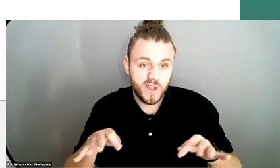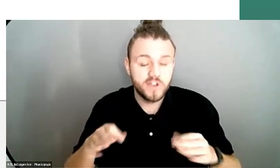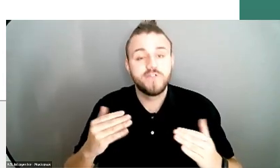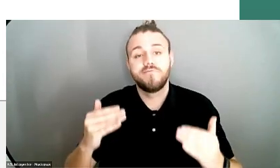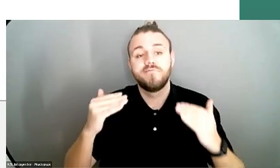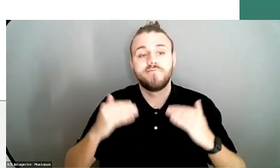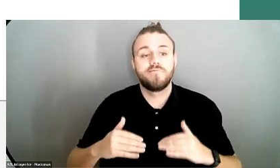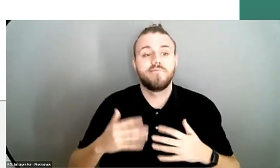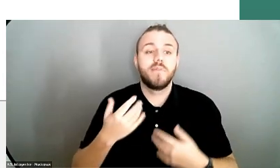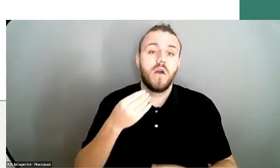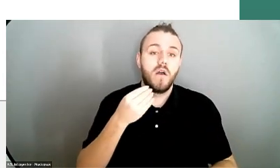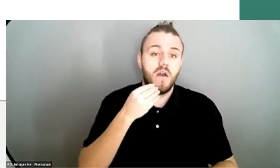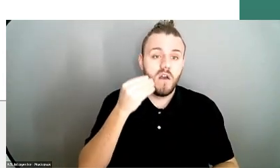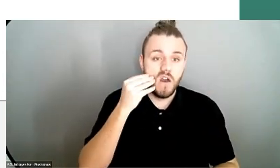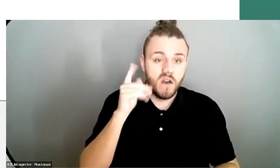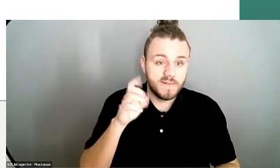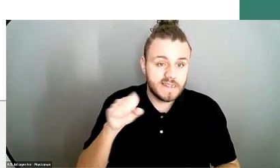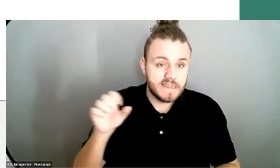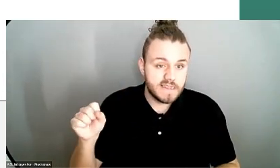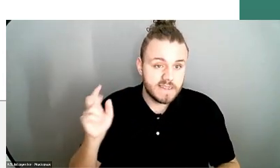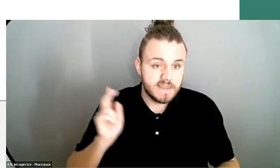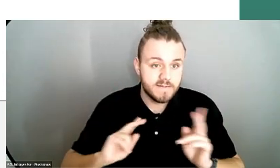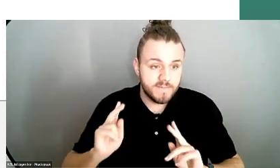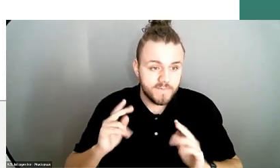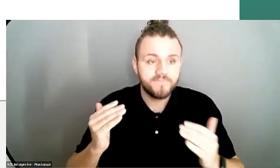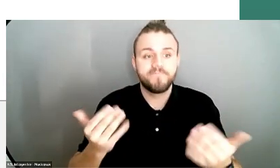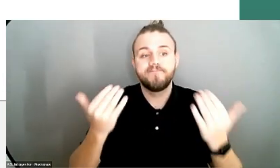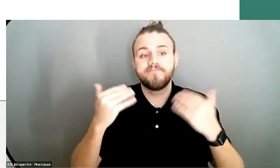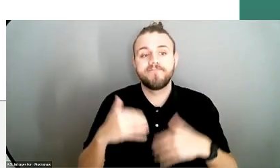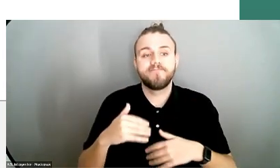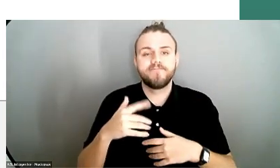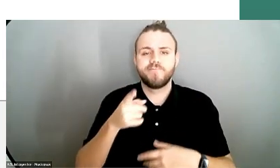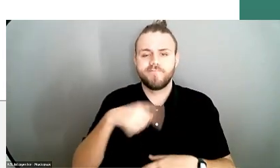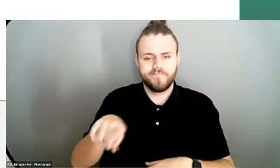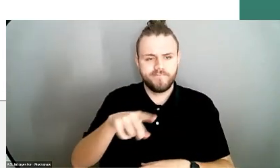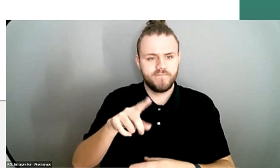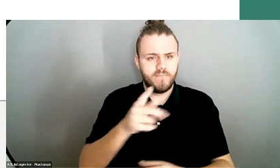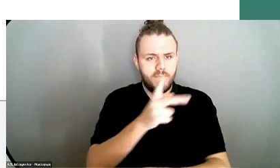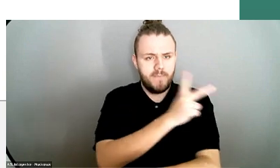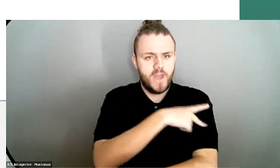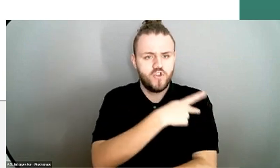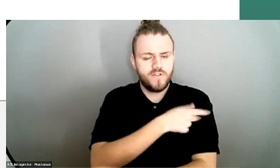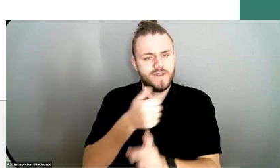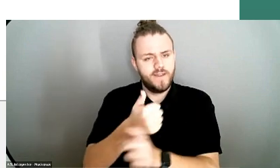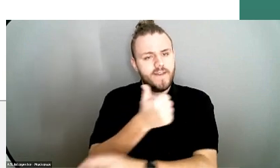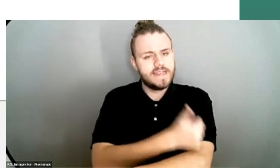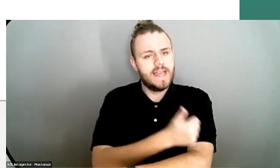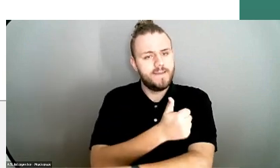Patient's experiencing homelessness. Patients who are substance users,